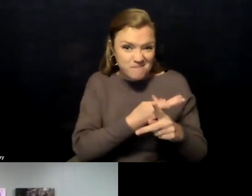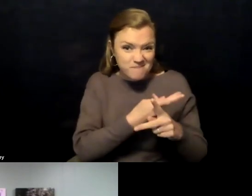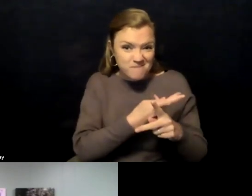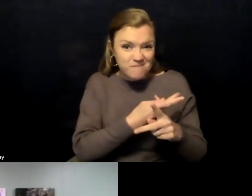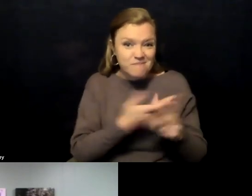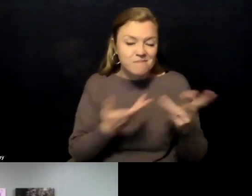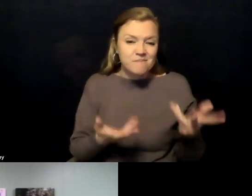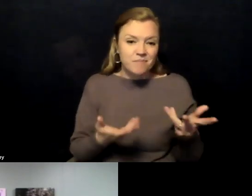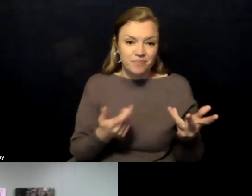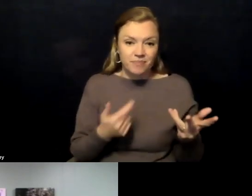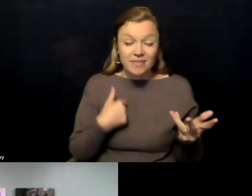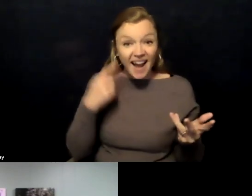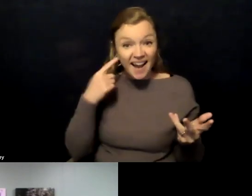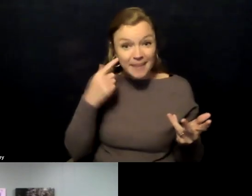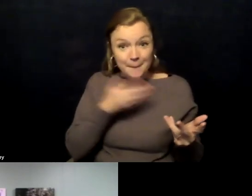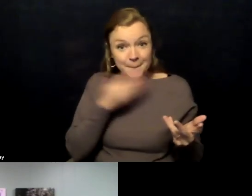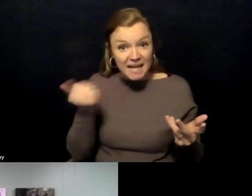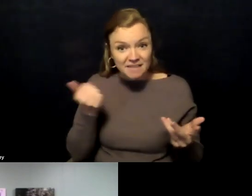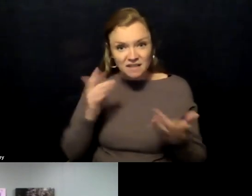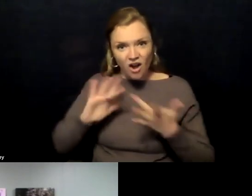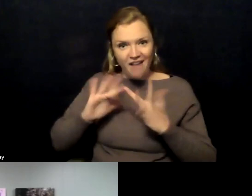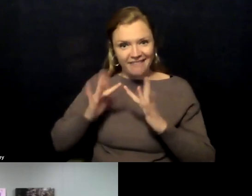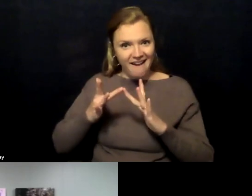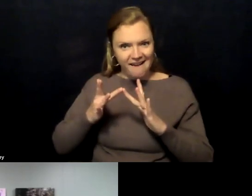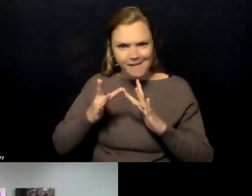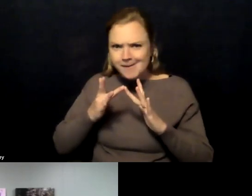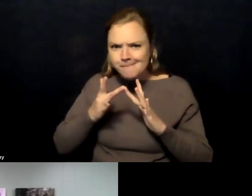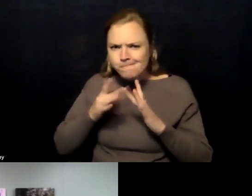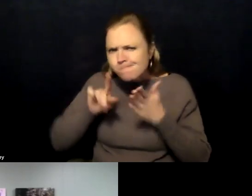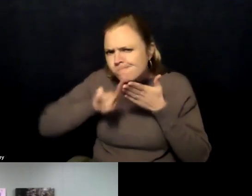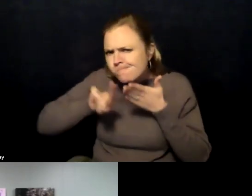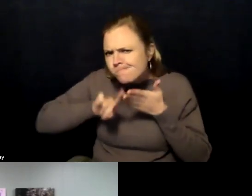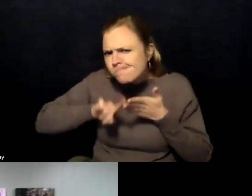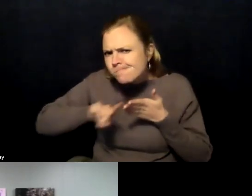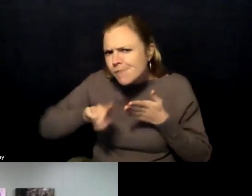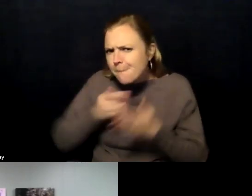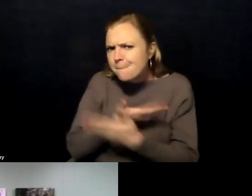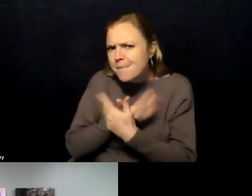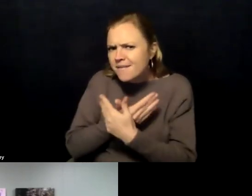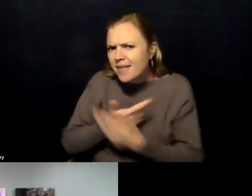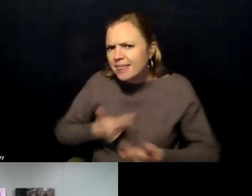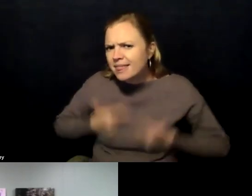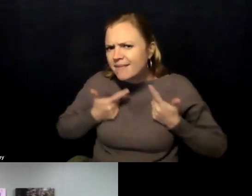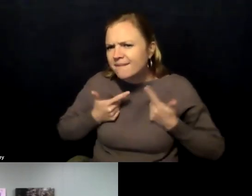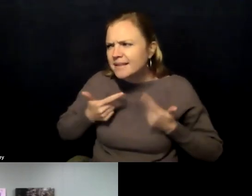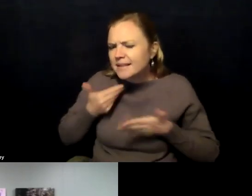get online and try to learn what butterflies are in